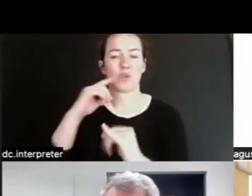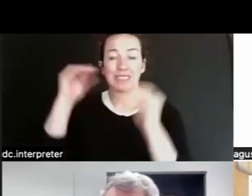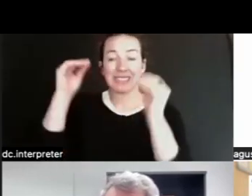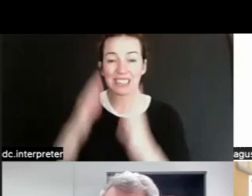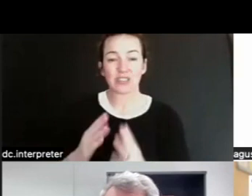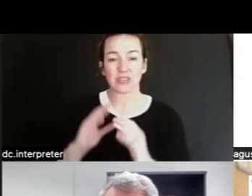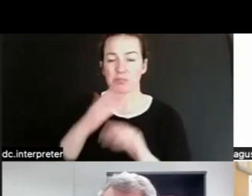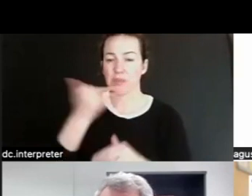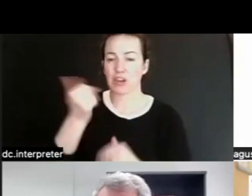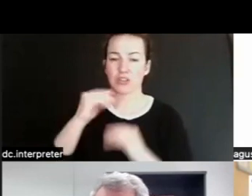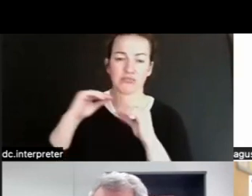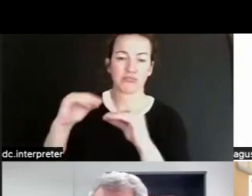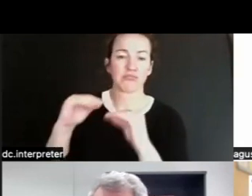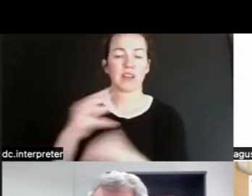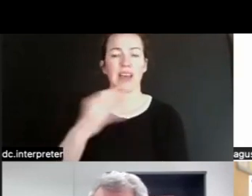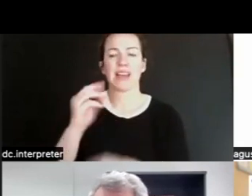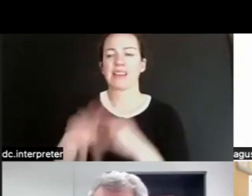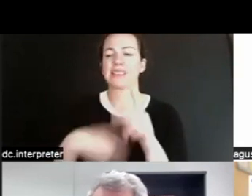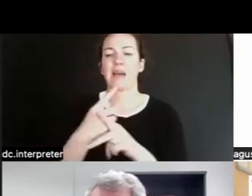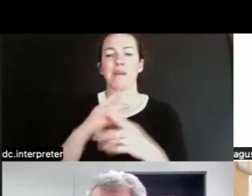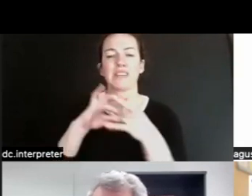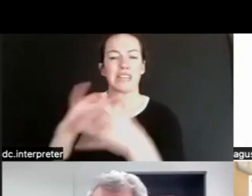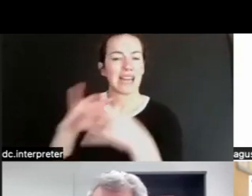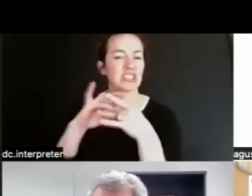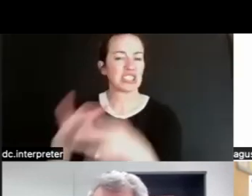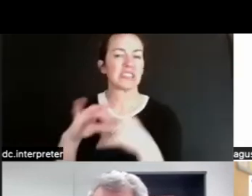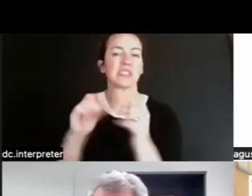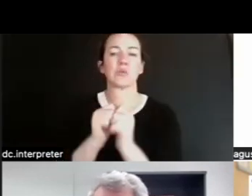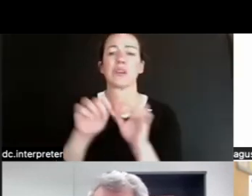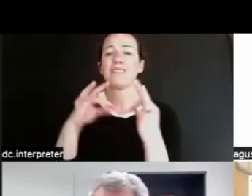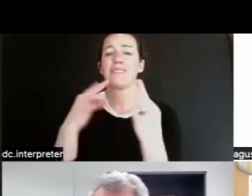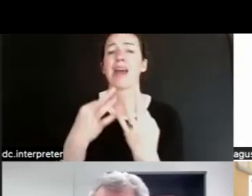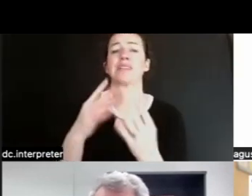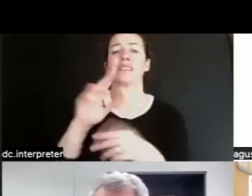the type of connections that you can make with families, the type of engagement that you could